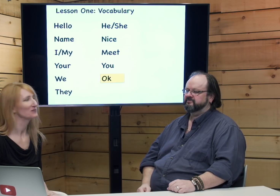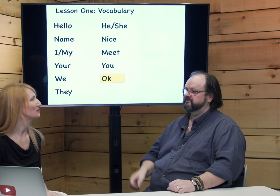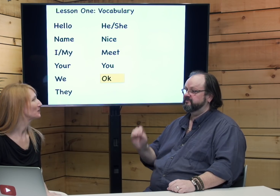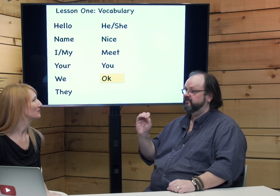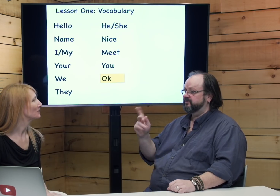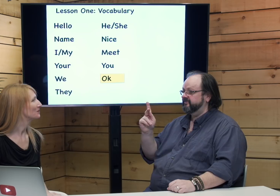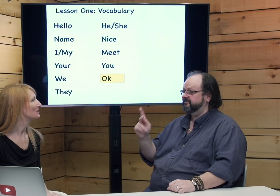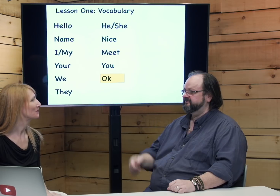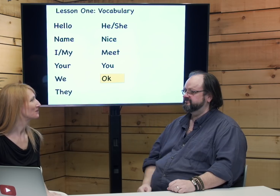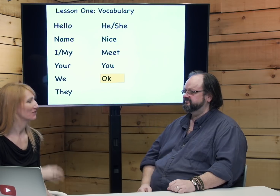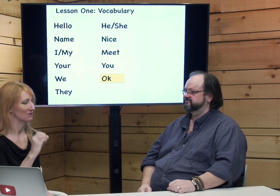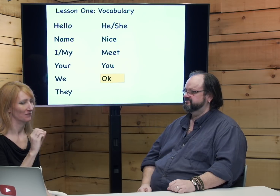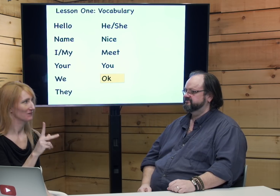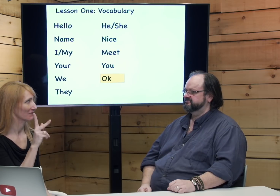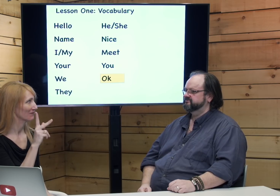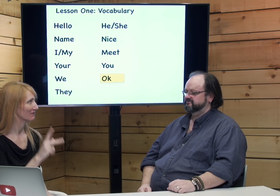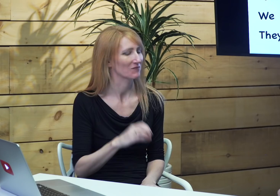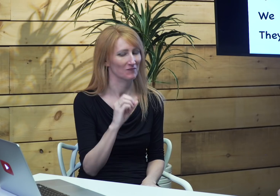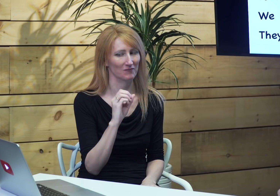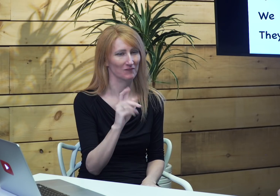okay